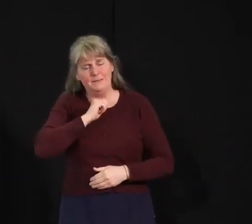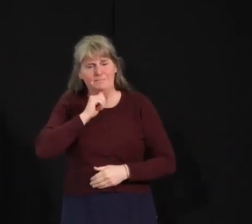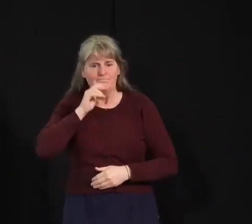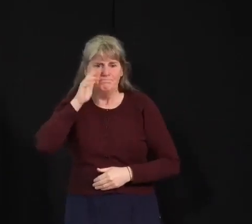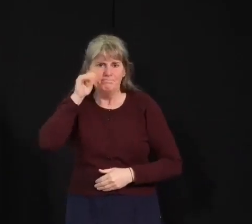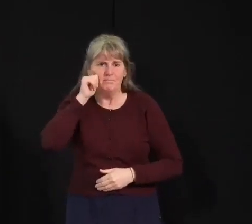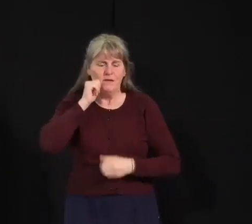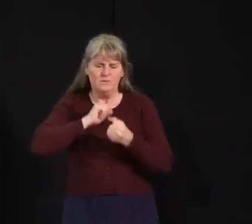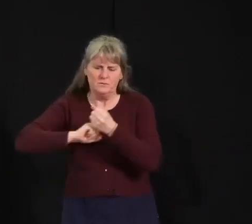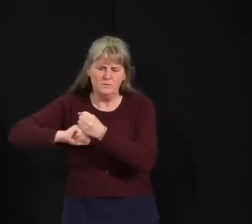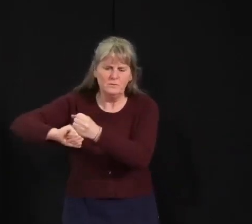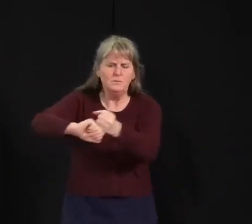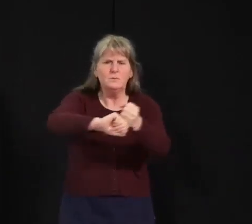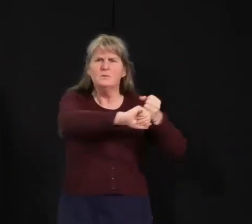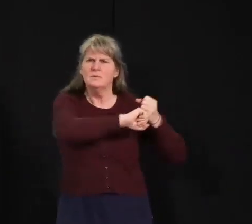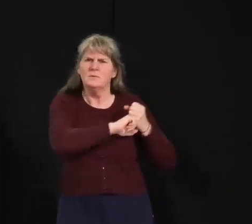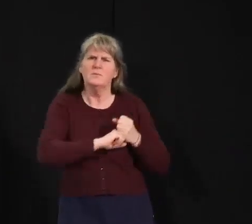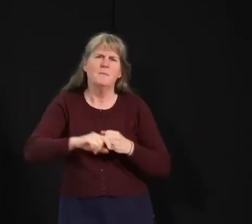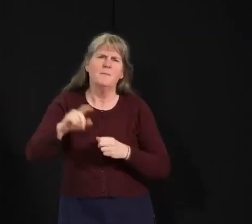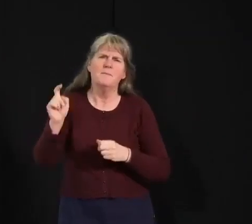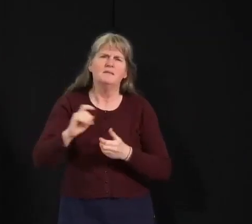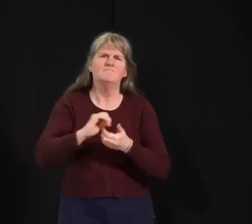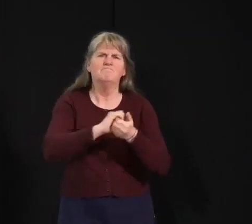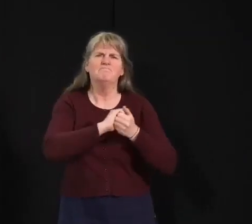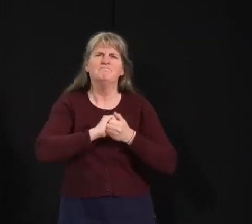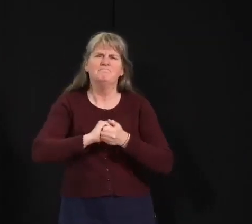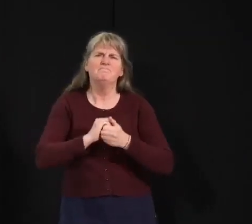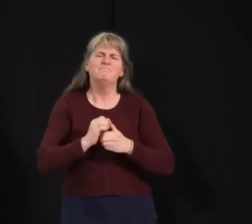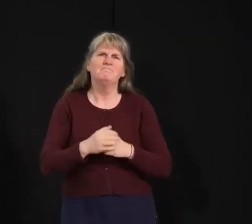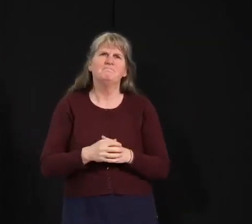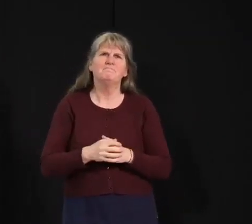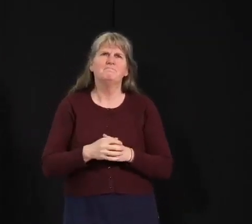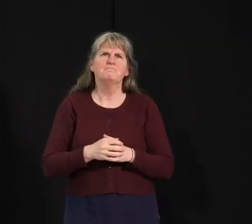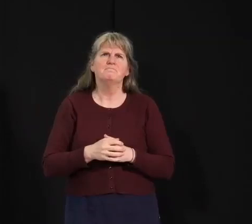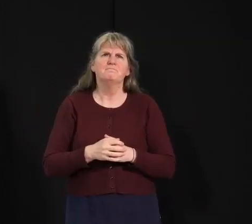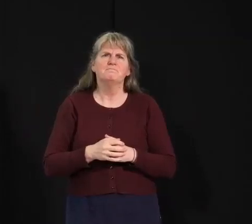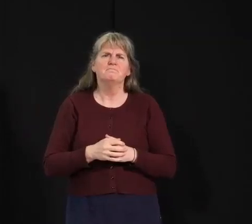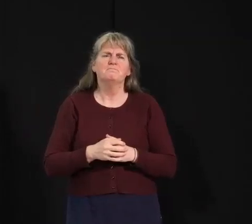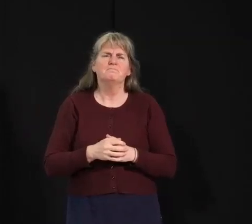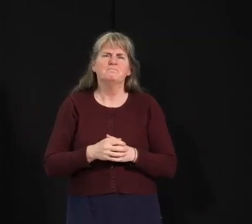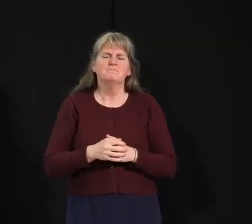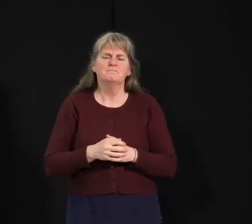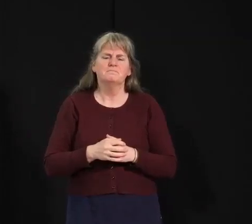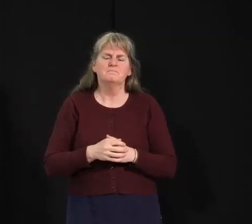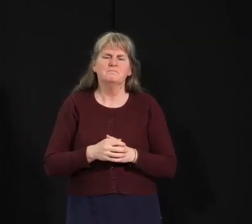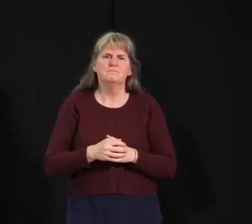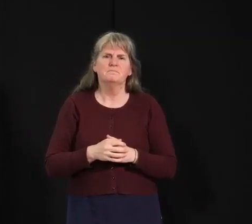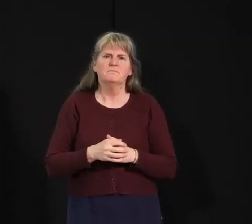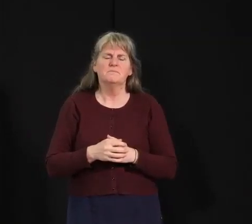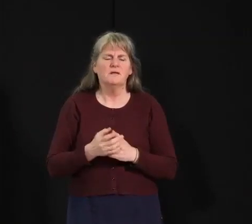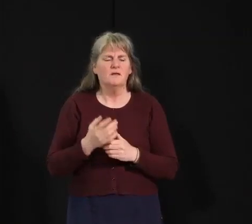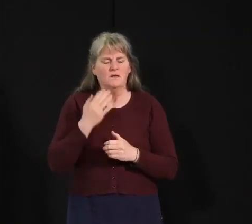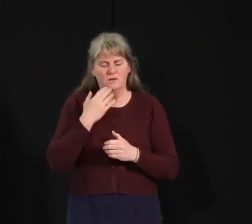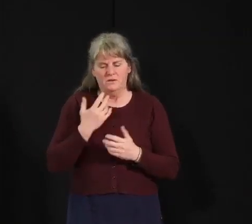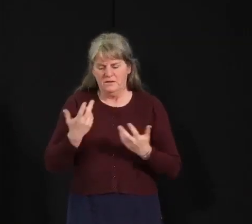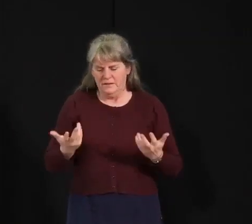about how we approach opening up. Though it seems like forever already, we are still early in this pandemic.